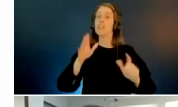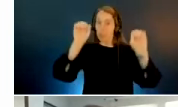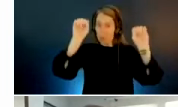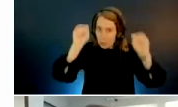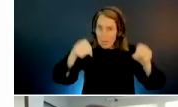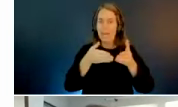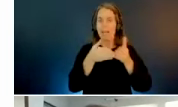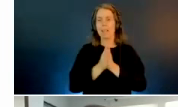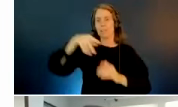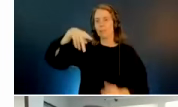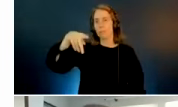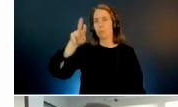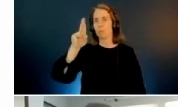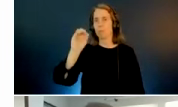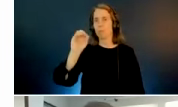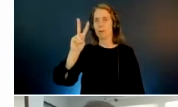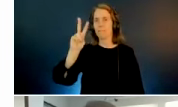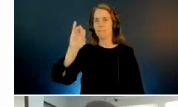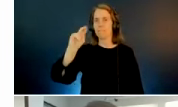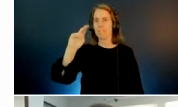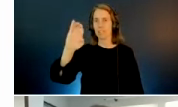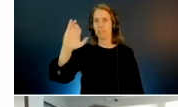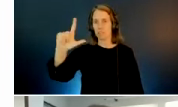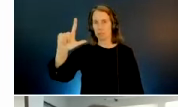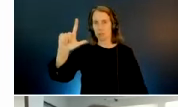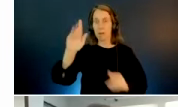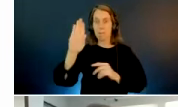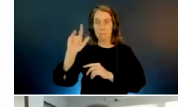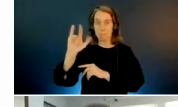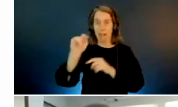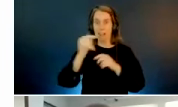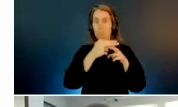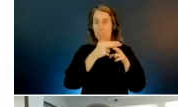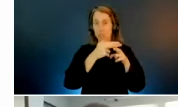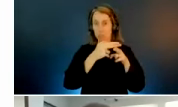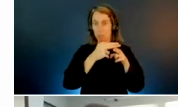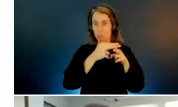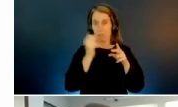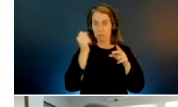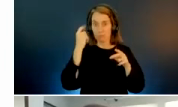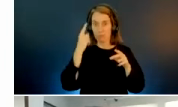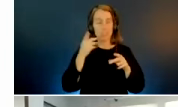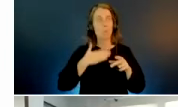um please please please assert your rate to to cast that provisional ballot um it's essentially